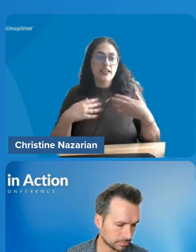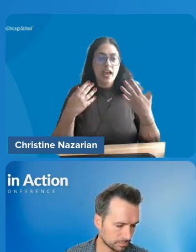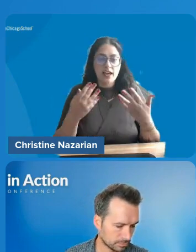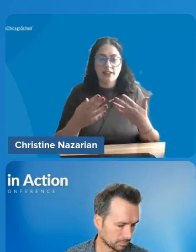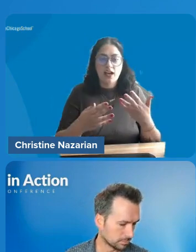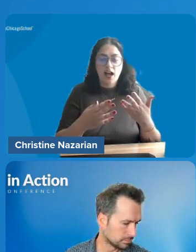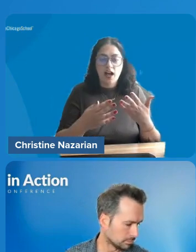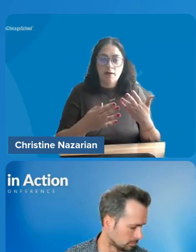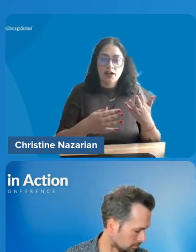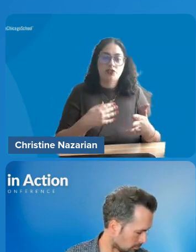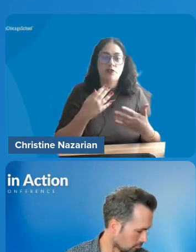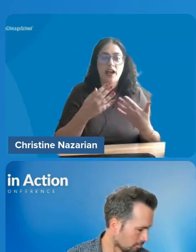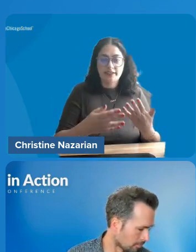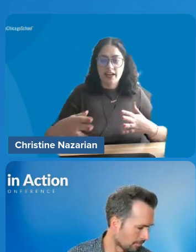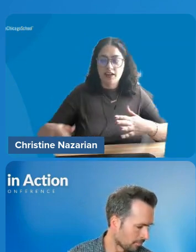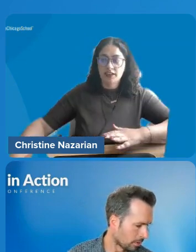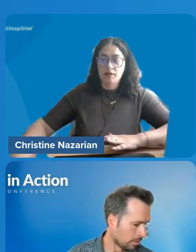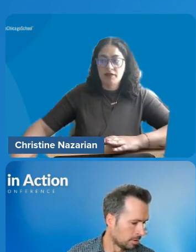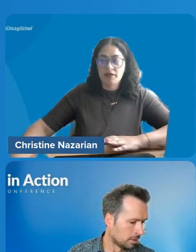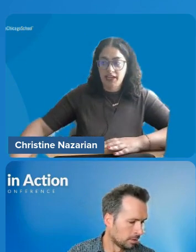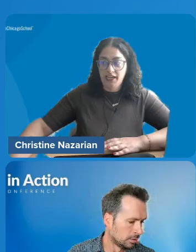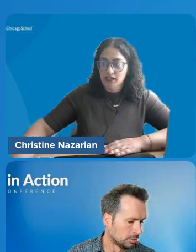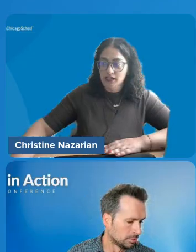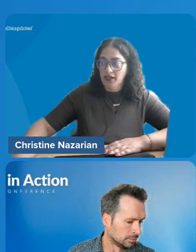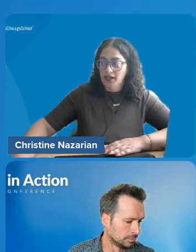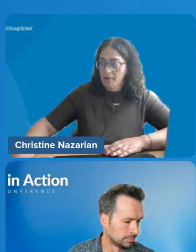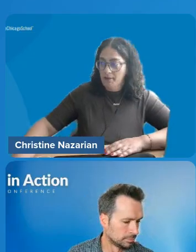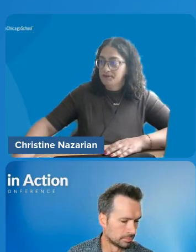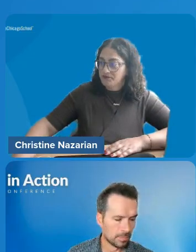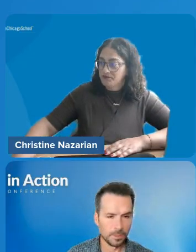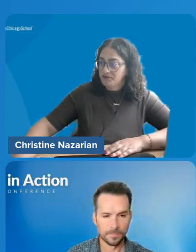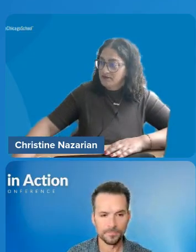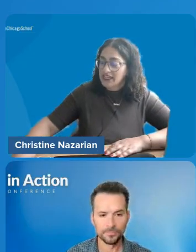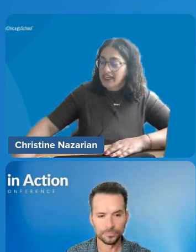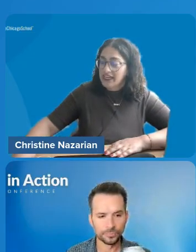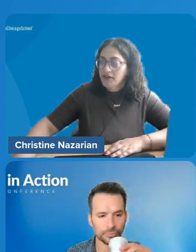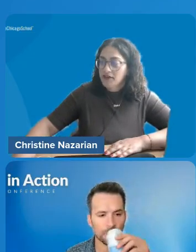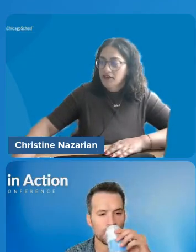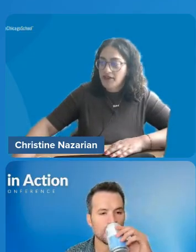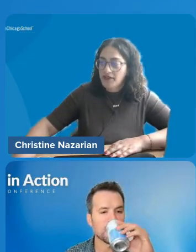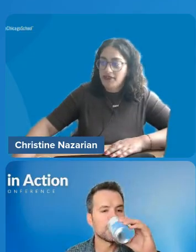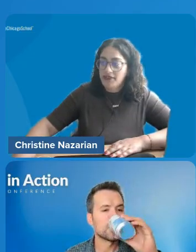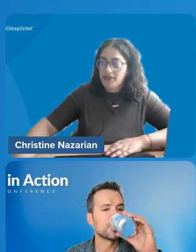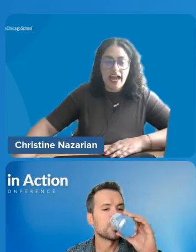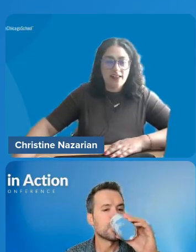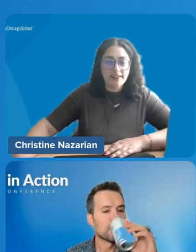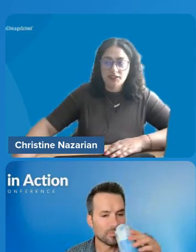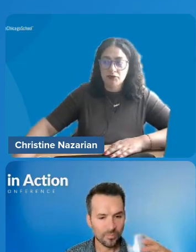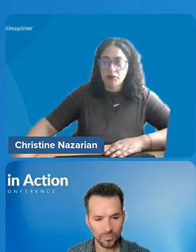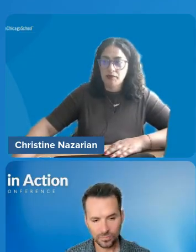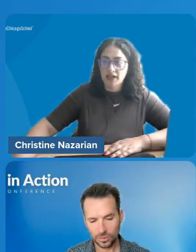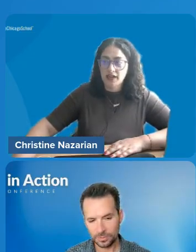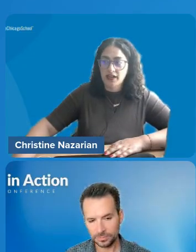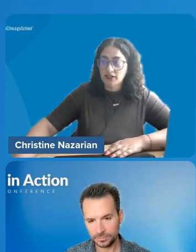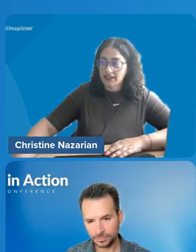and address any of the limitations coming up. And here is what the theory analysis rubrics look like.